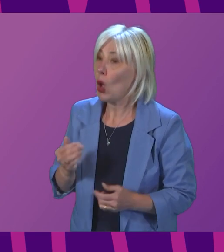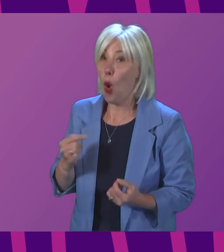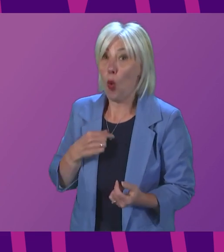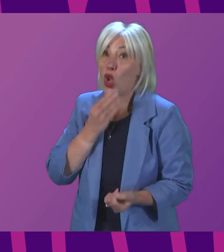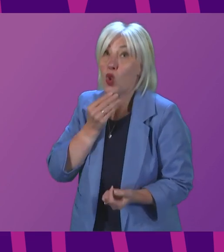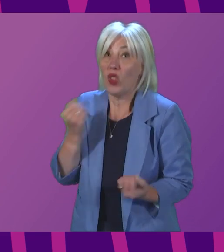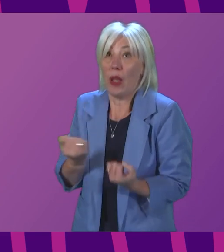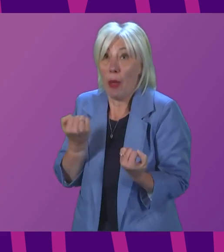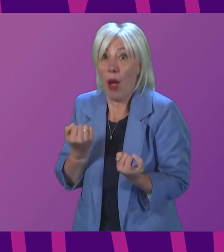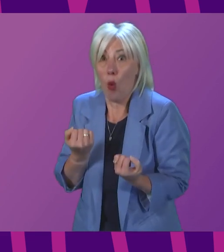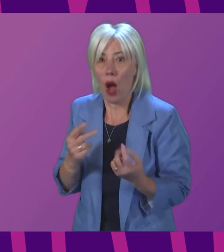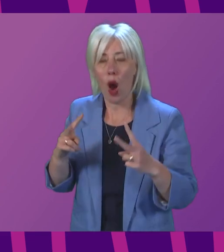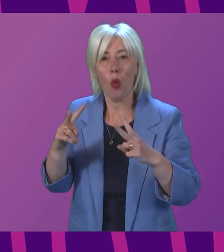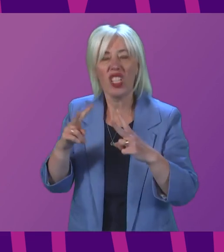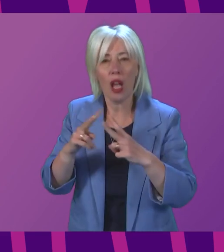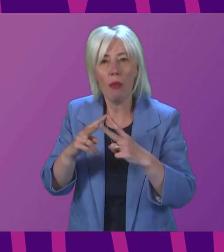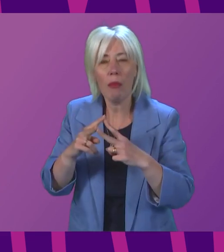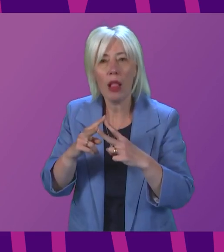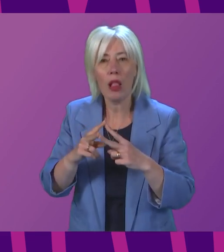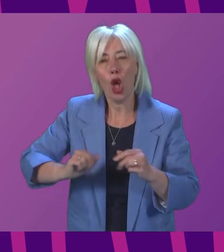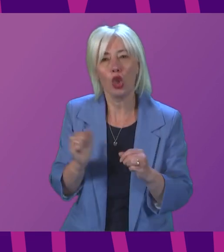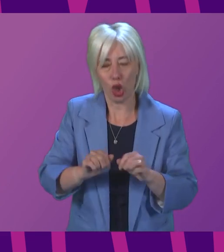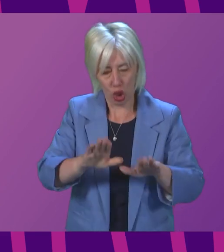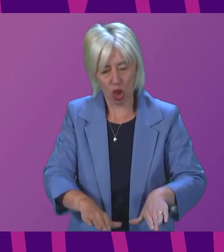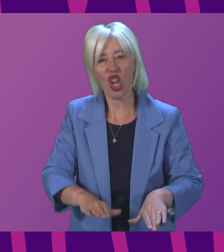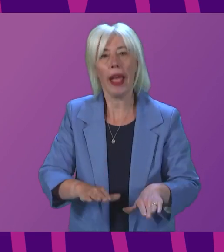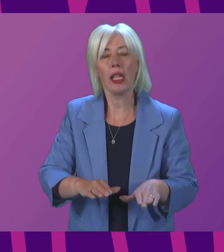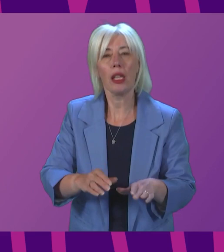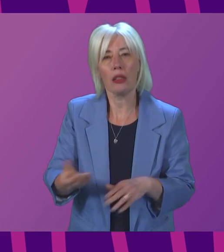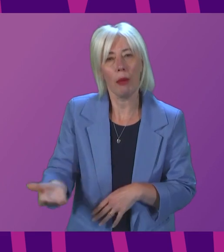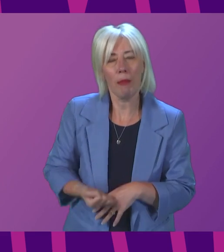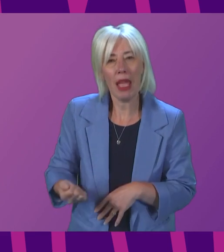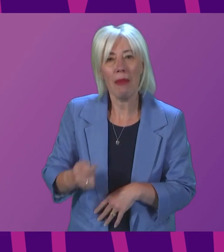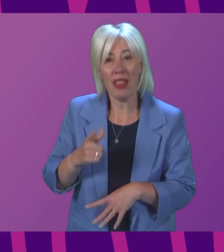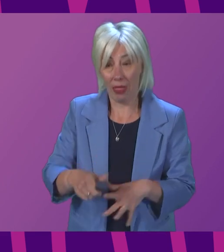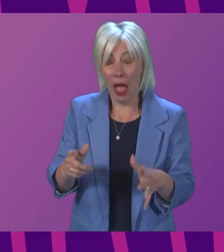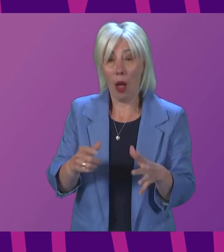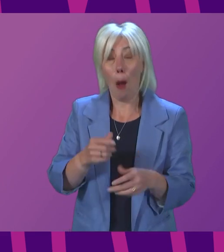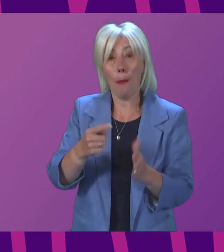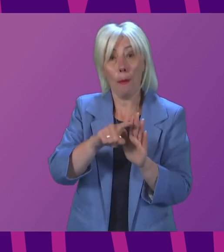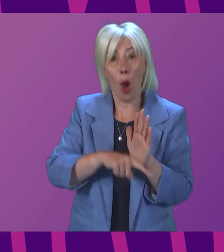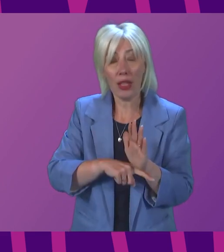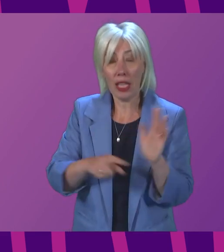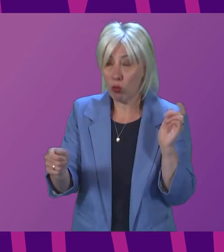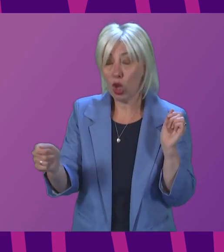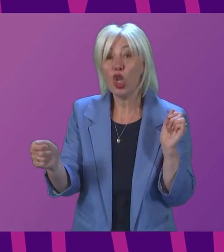We are doubling the Scottish child payment—a game-changer policy, according to child poverty